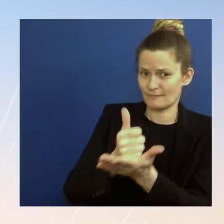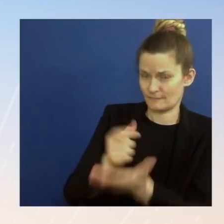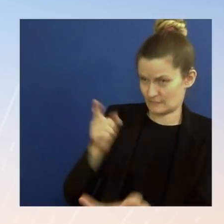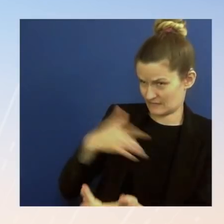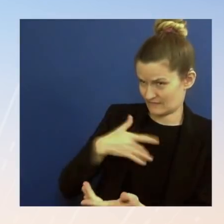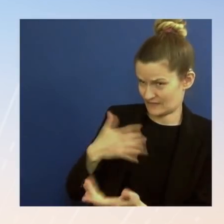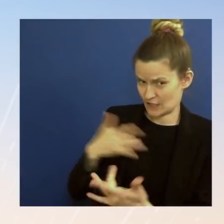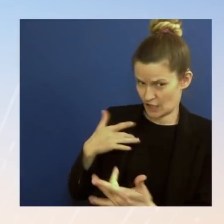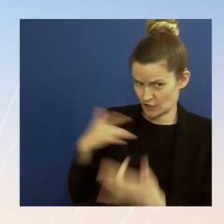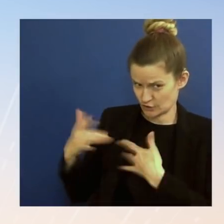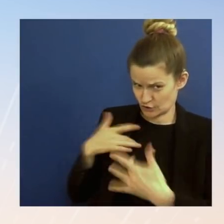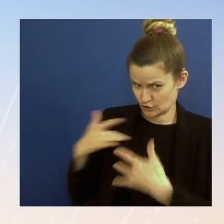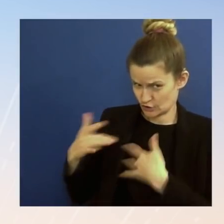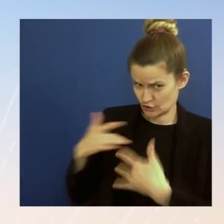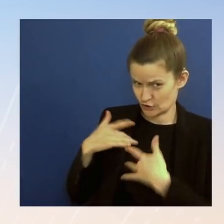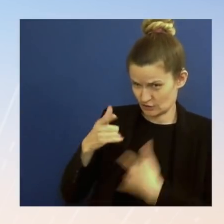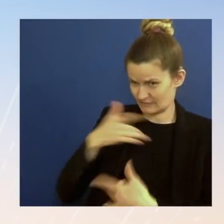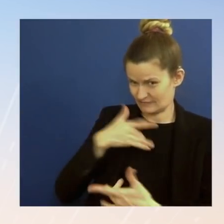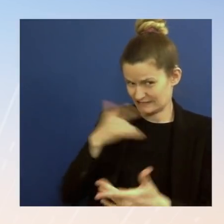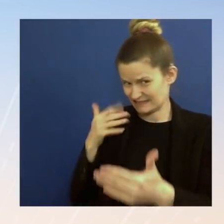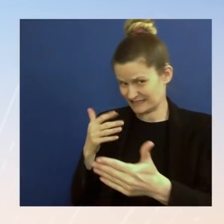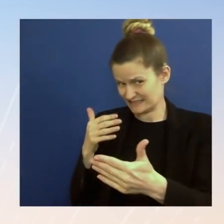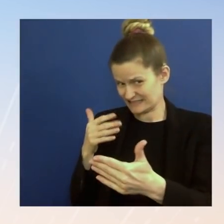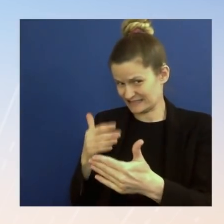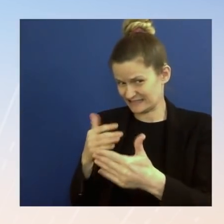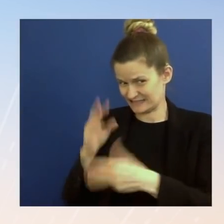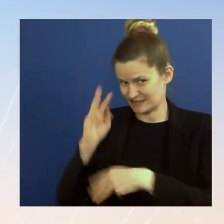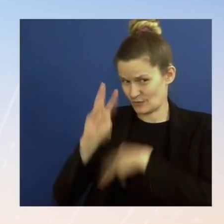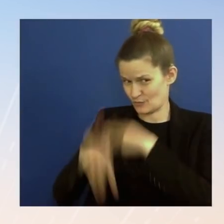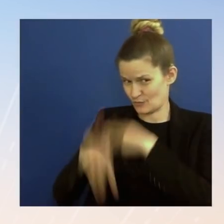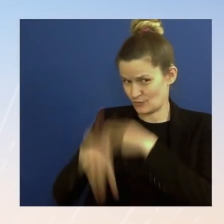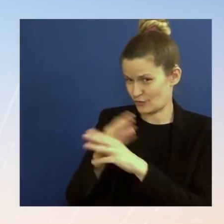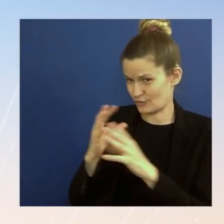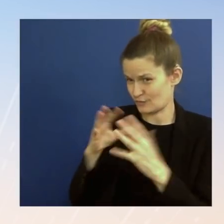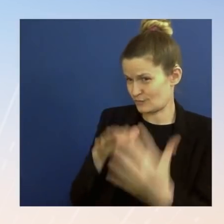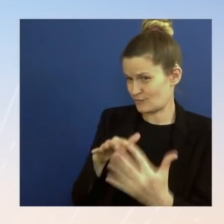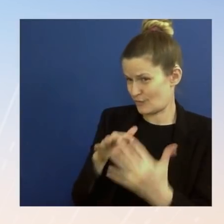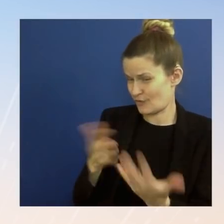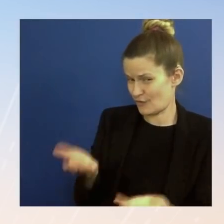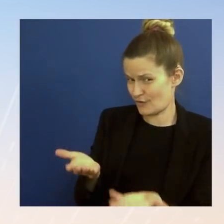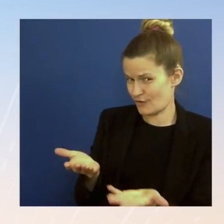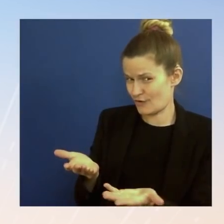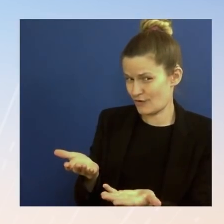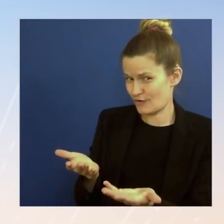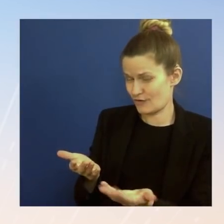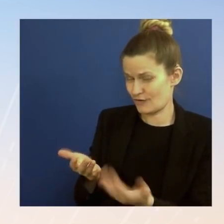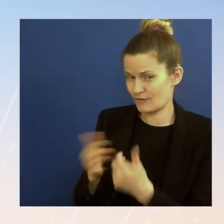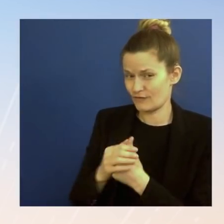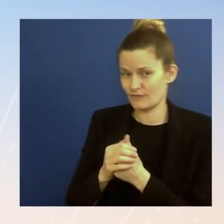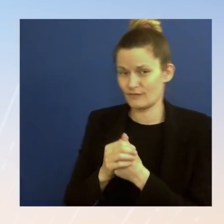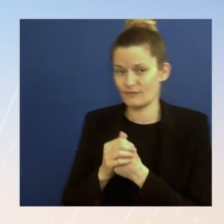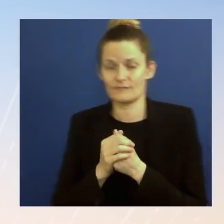Ms. Psaki: Well, I think what we're looking at here -- one is: If China were to decide to be an economic provider,